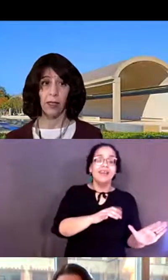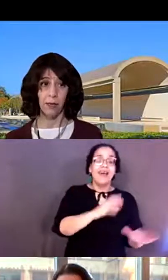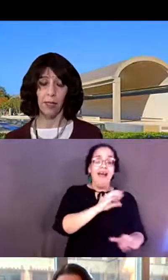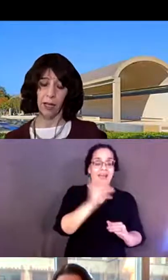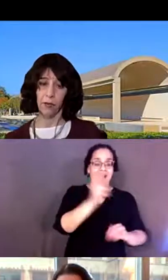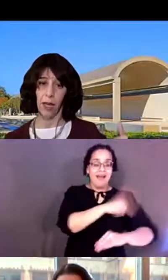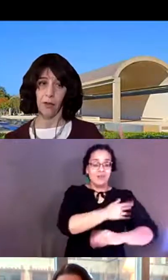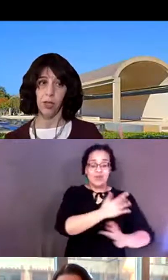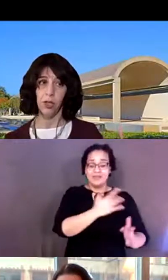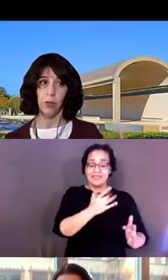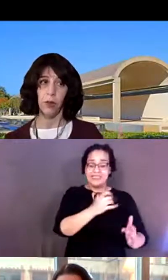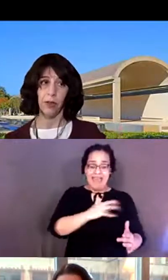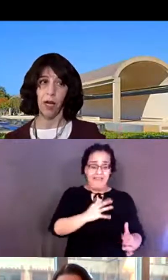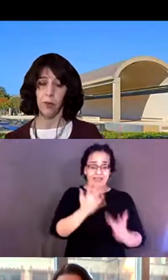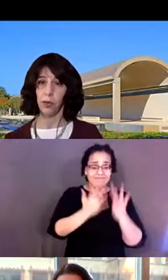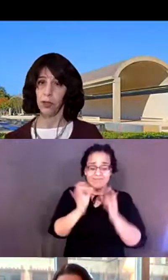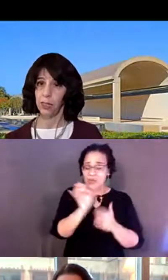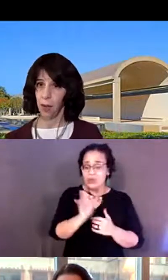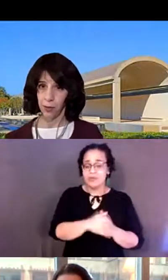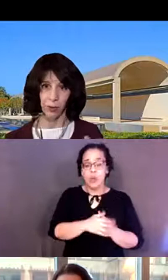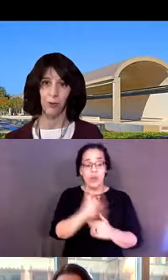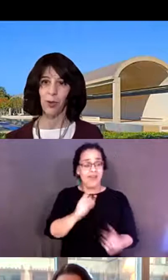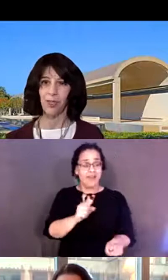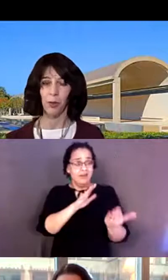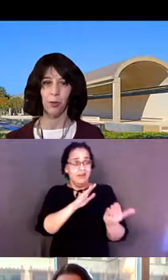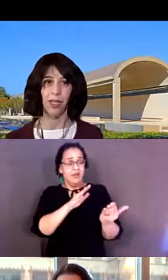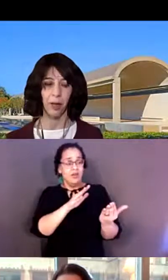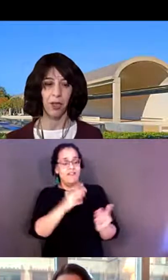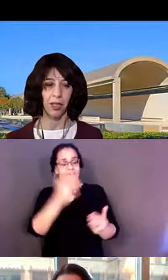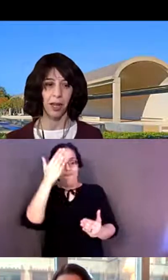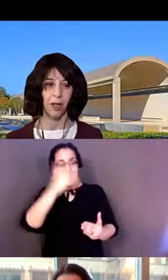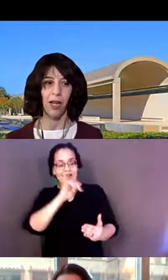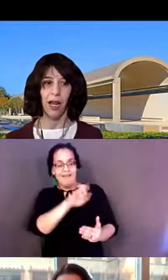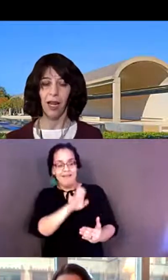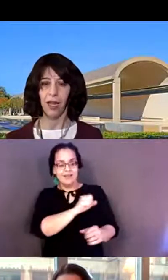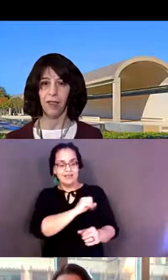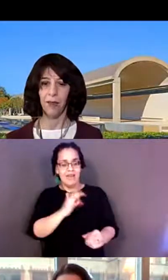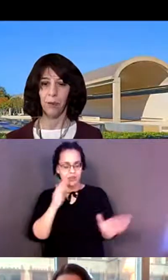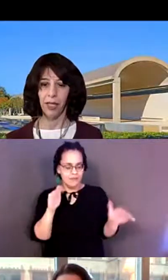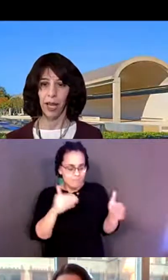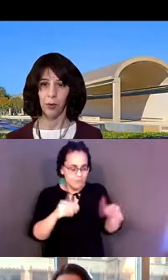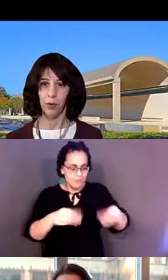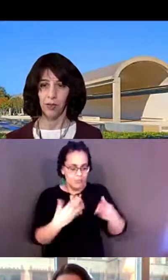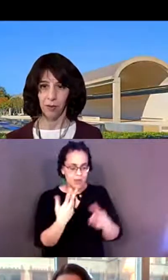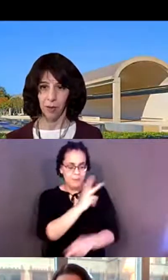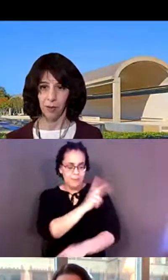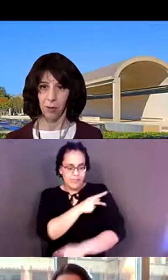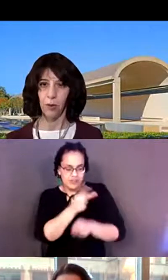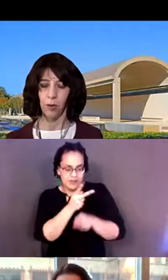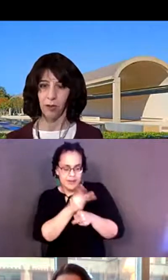have had issues with the hospital frontline staff who is very focused on providing patient care and being able to